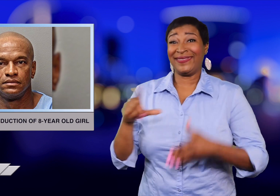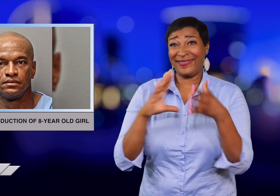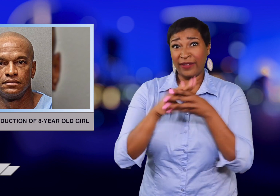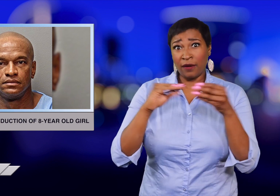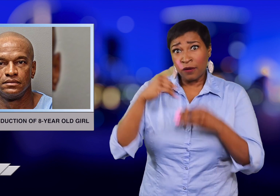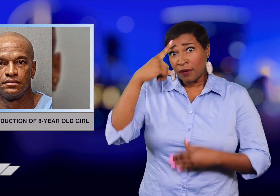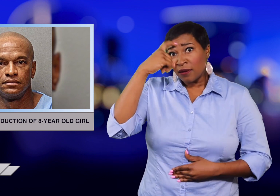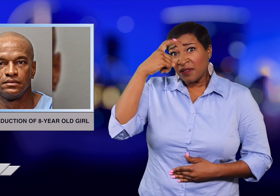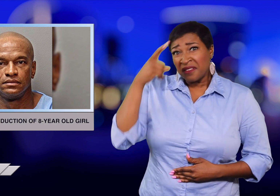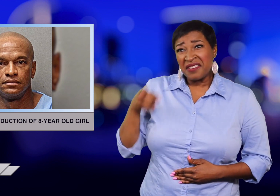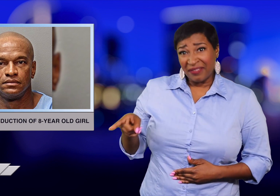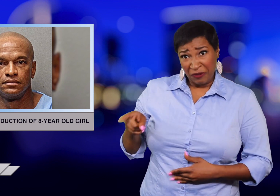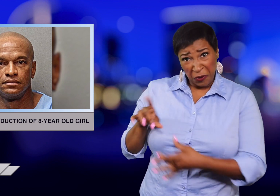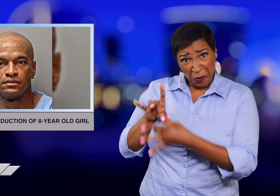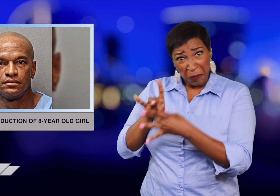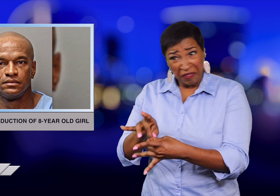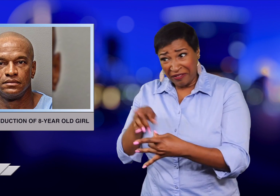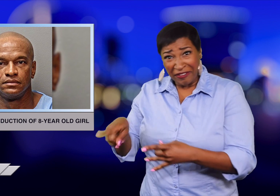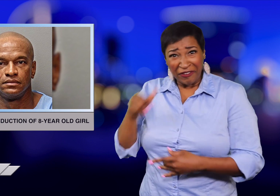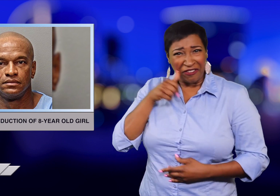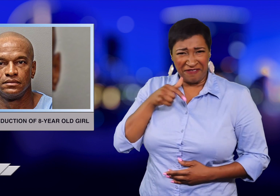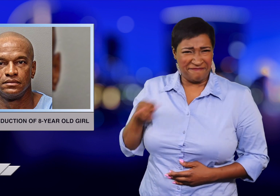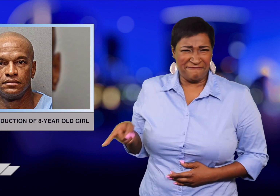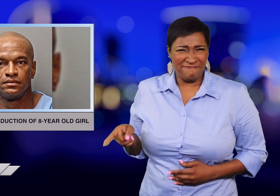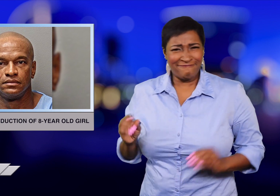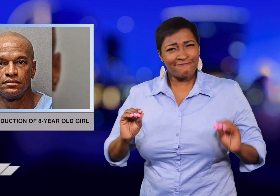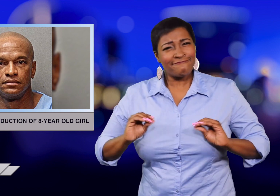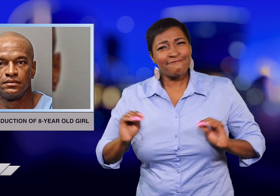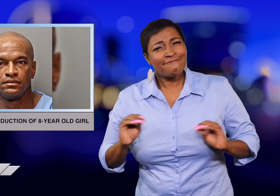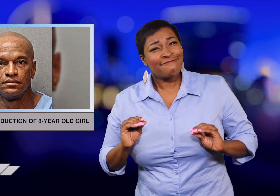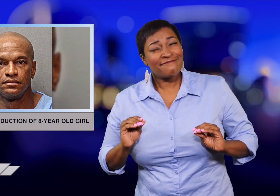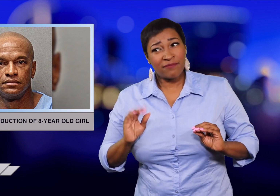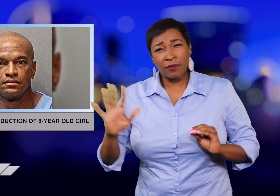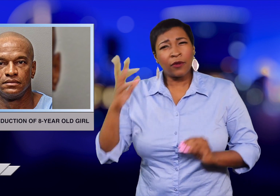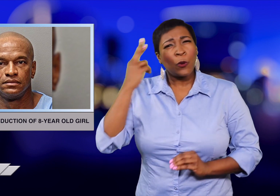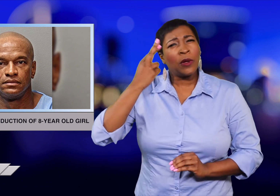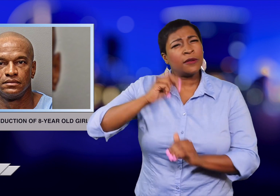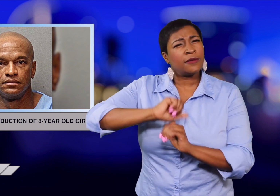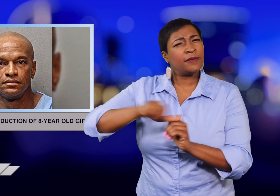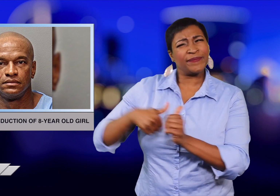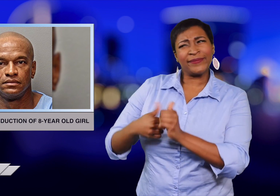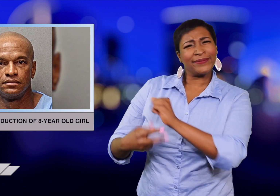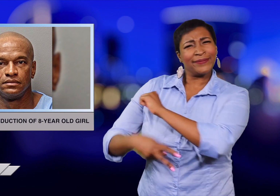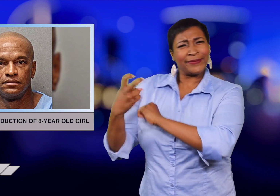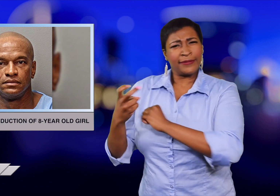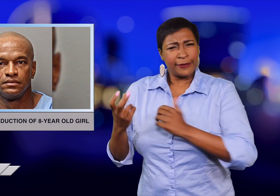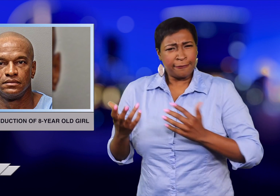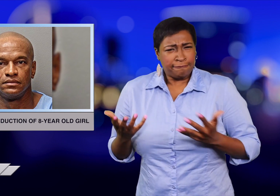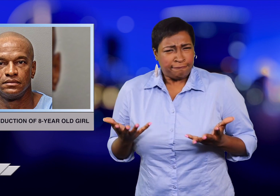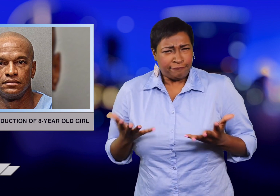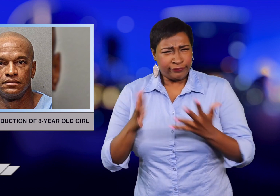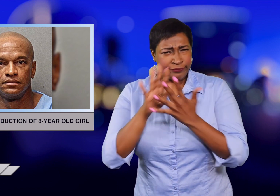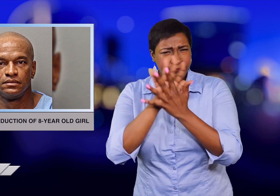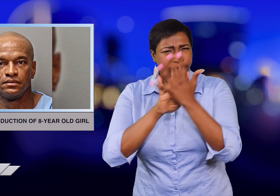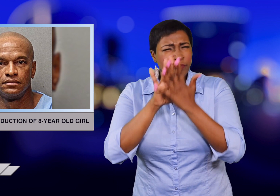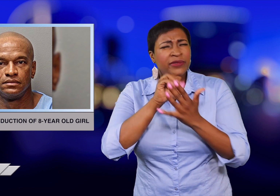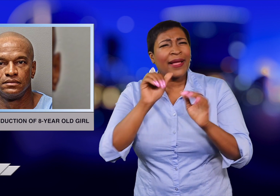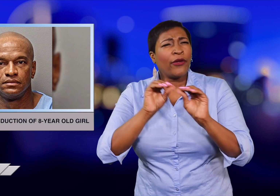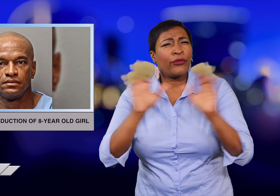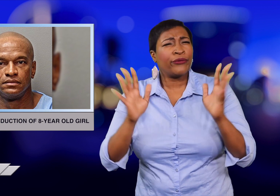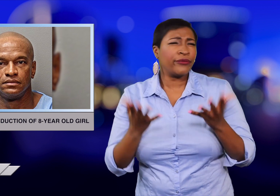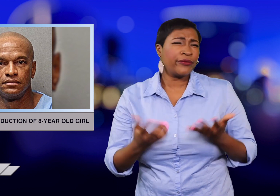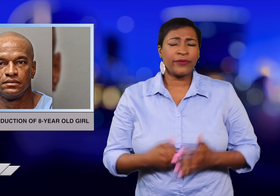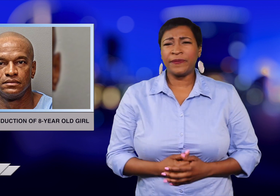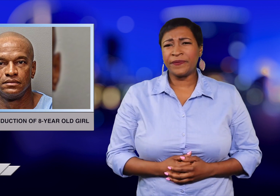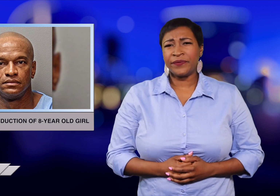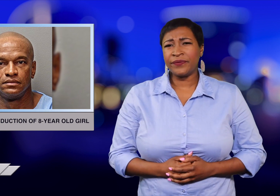Police said he is not related to the girl and that his motive remains unclear.